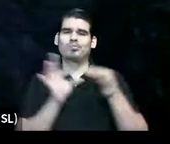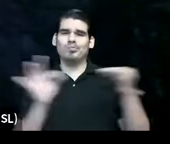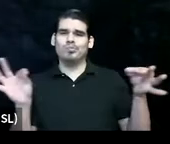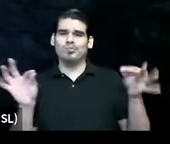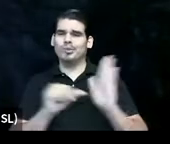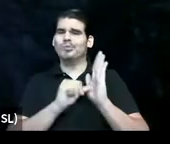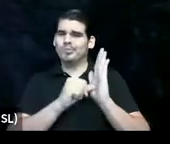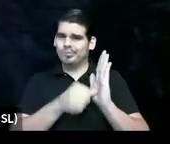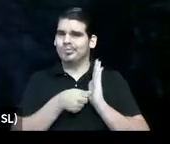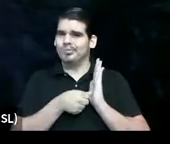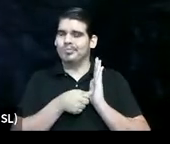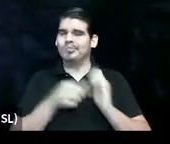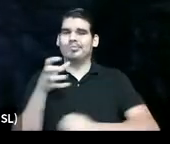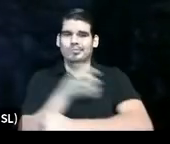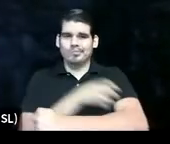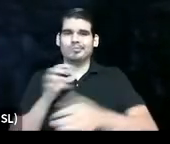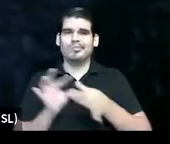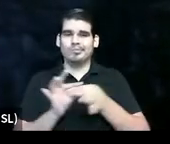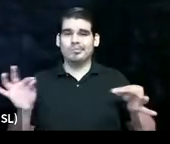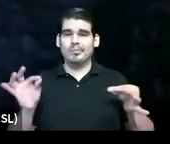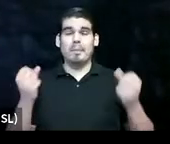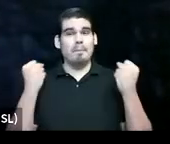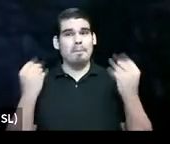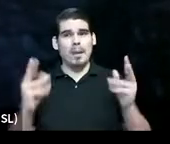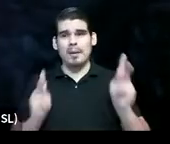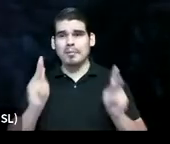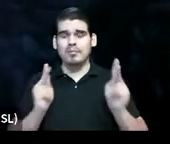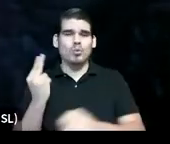on our campus on their region and all across our system. So the quote I chose